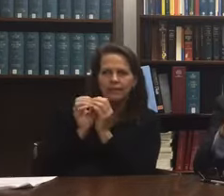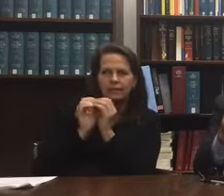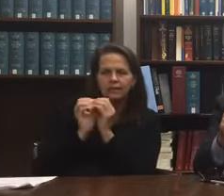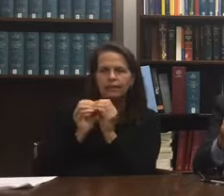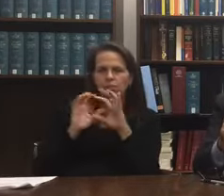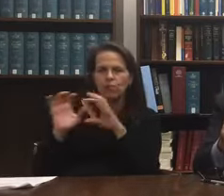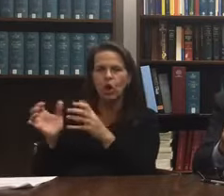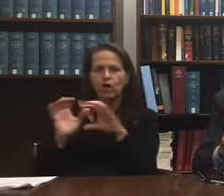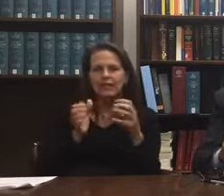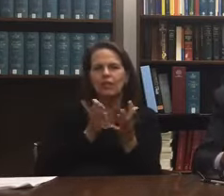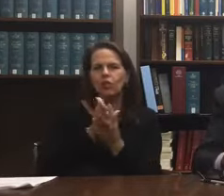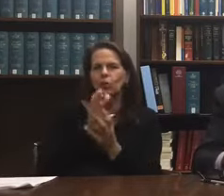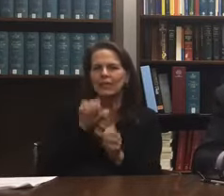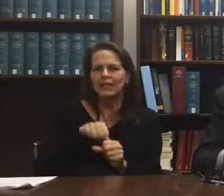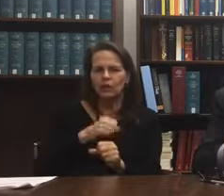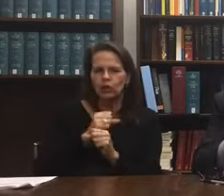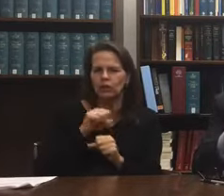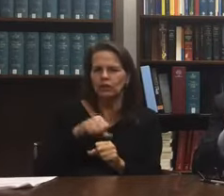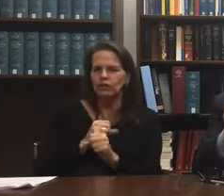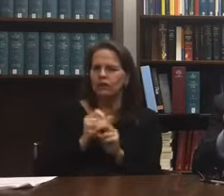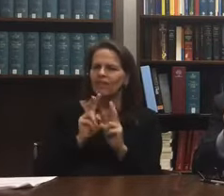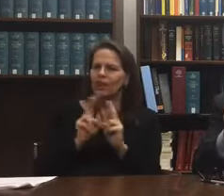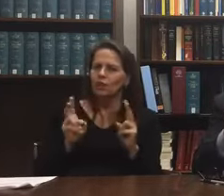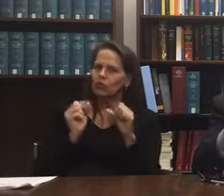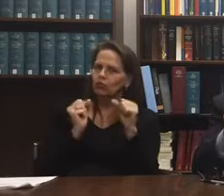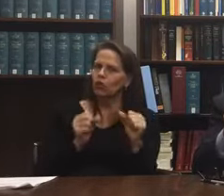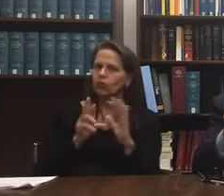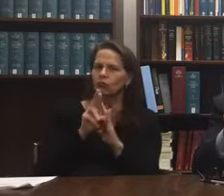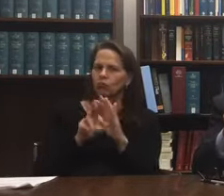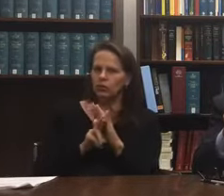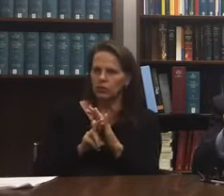number of years those are very strong rules that help people in these fair